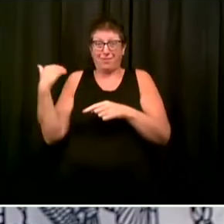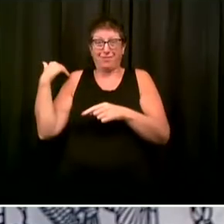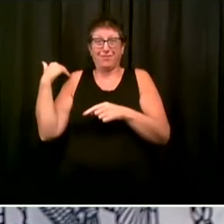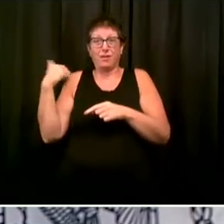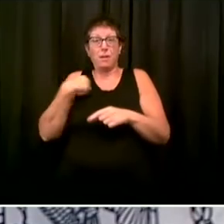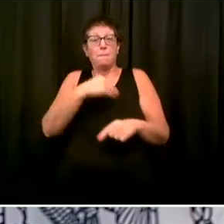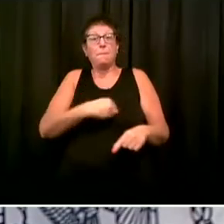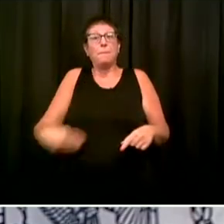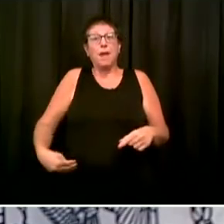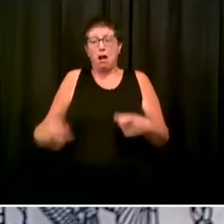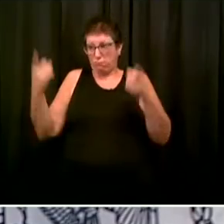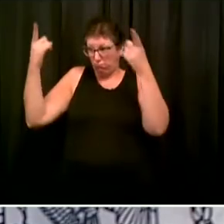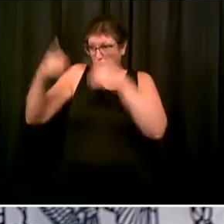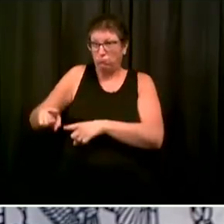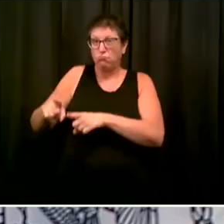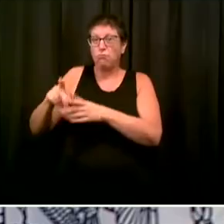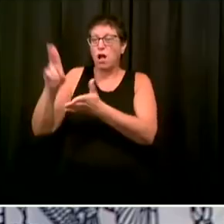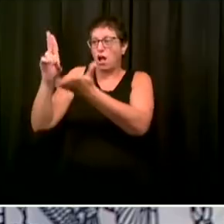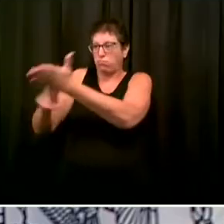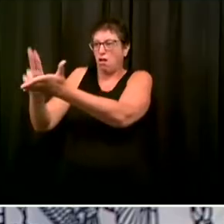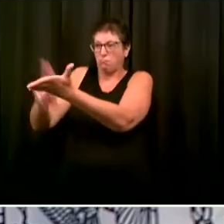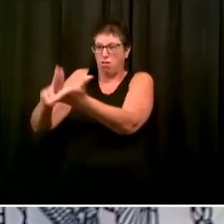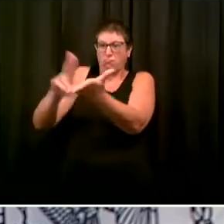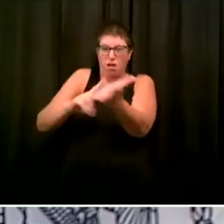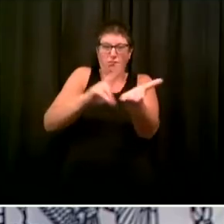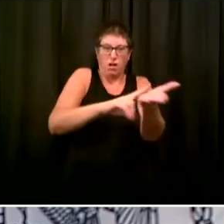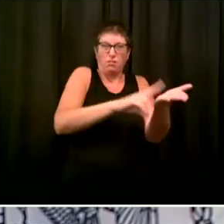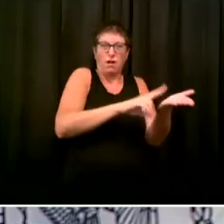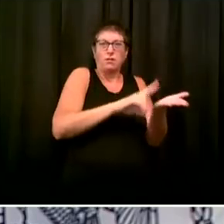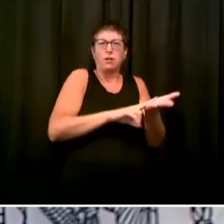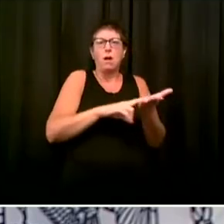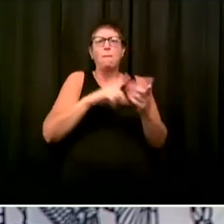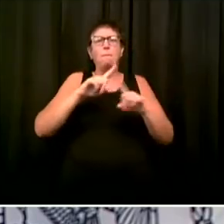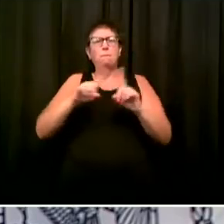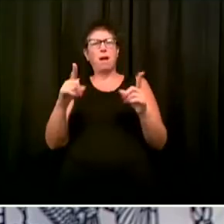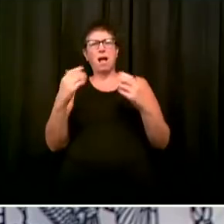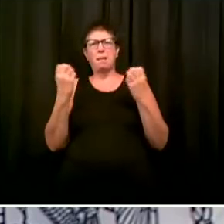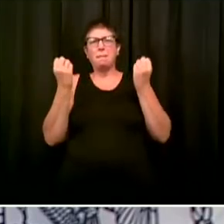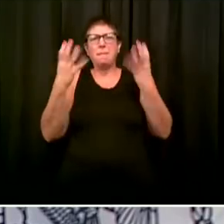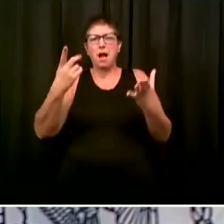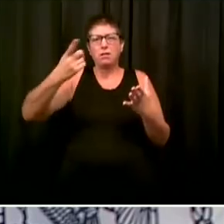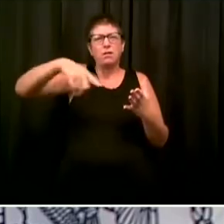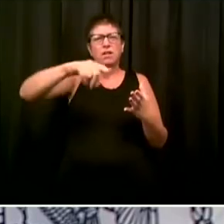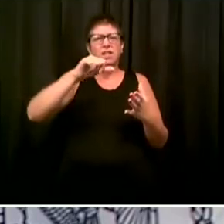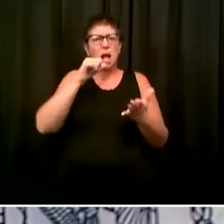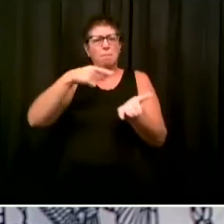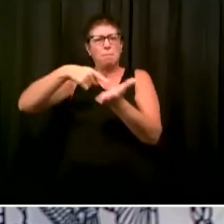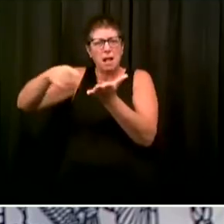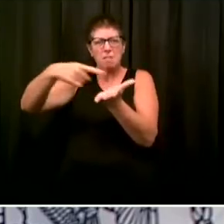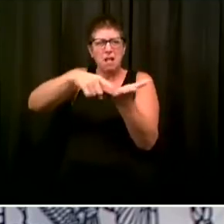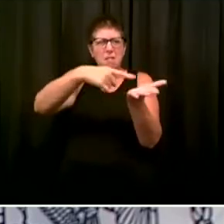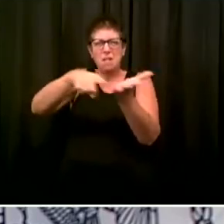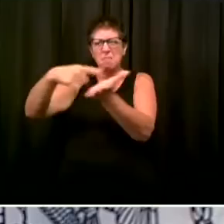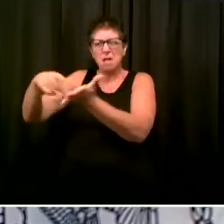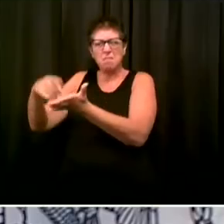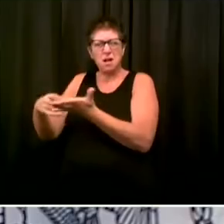HAVE BEEN CANCED R T NO